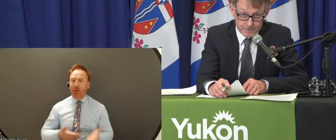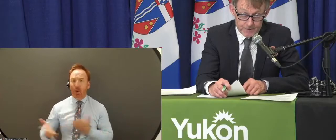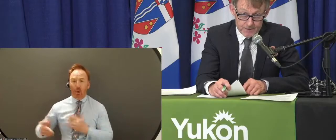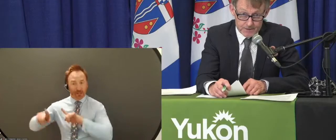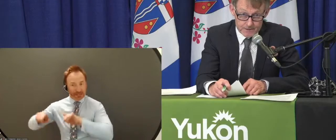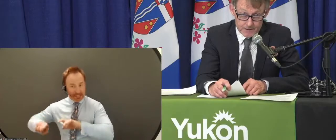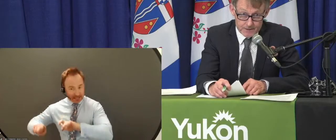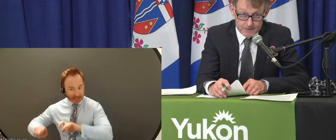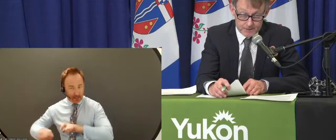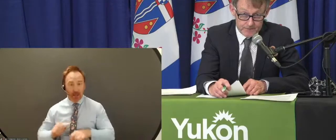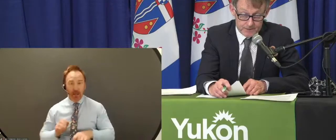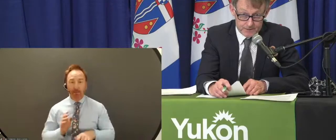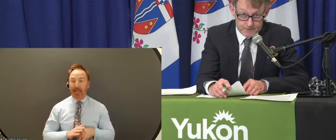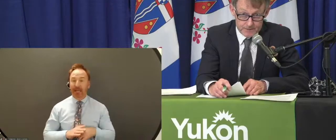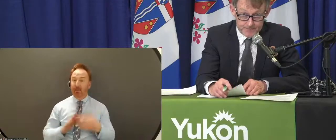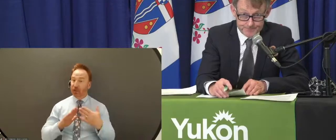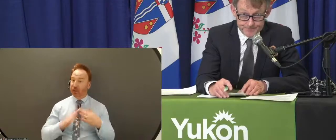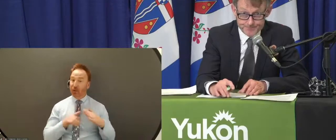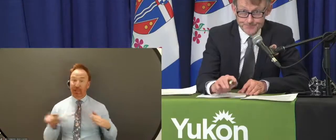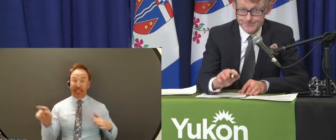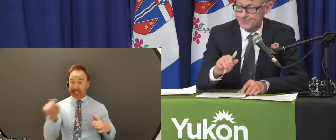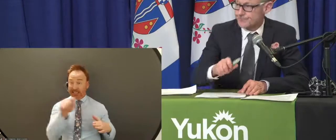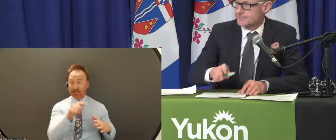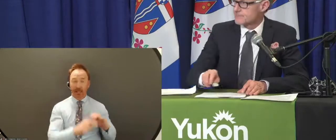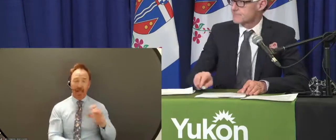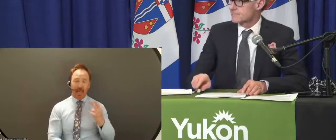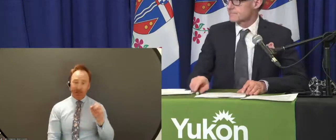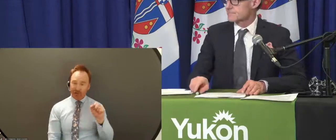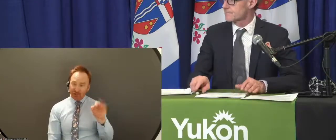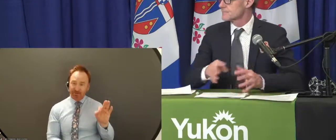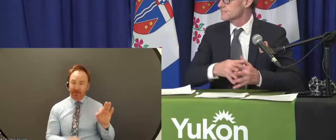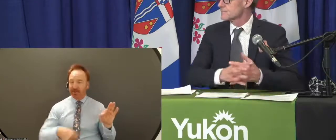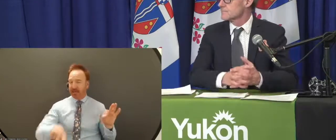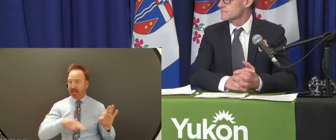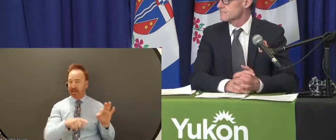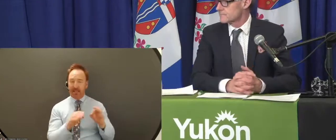There have been youth under 17, there spent several with mild